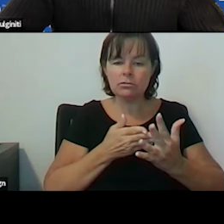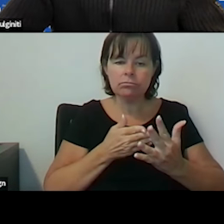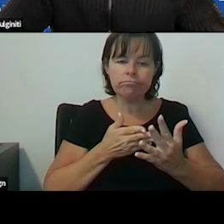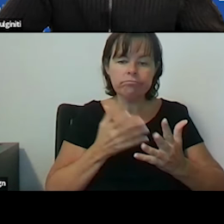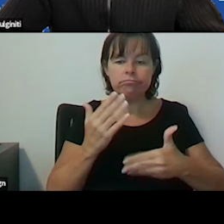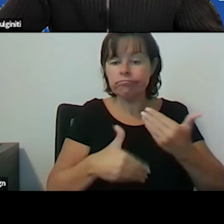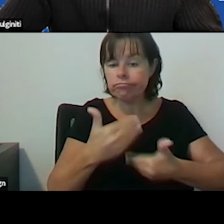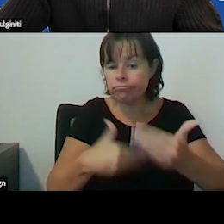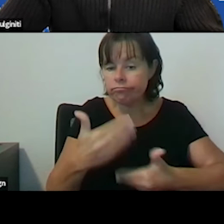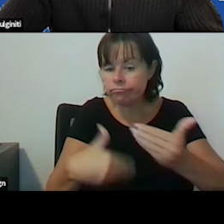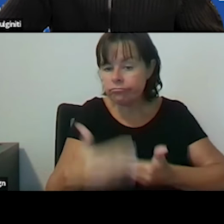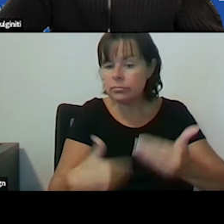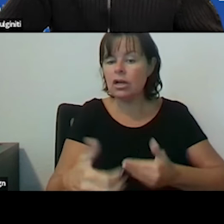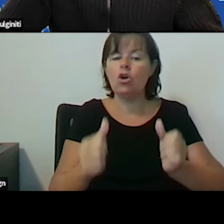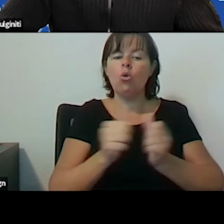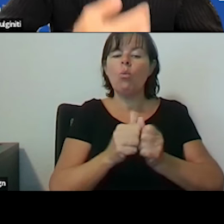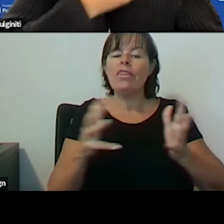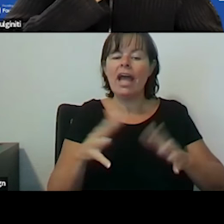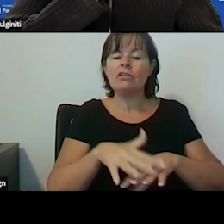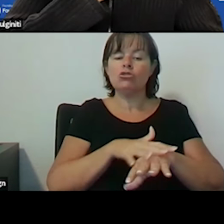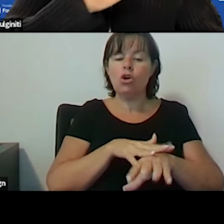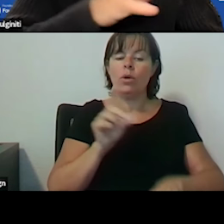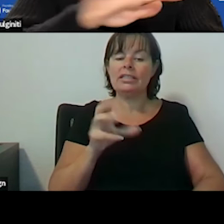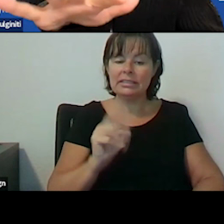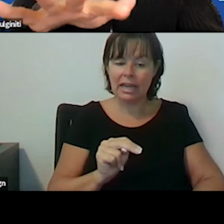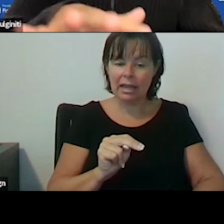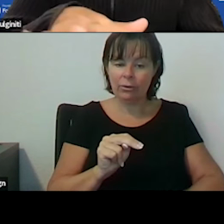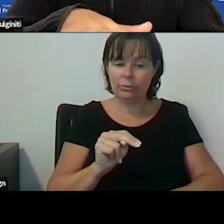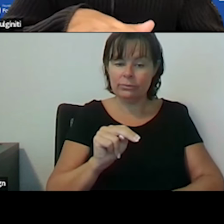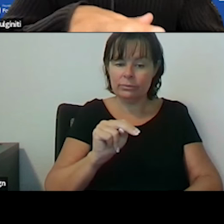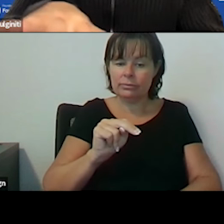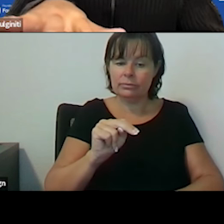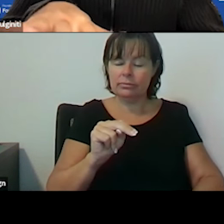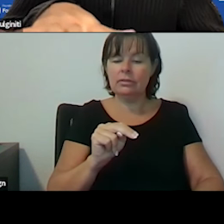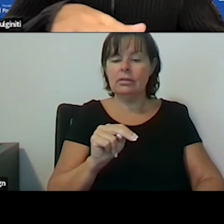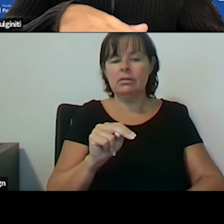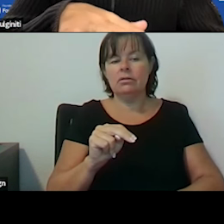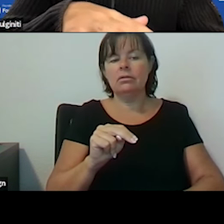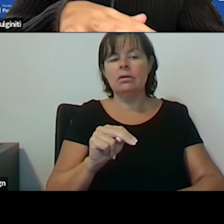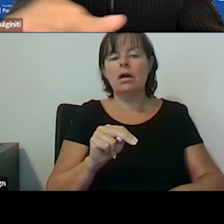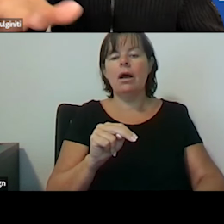slowing down the design process I I've always used toolkits no matter what I've ever since